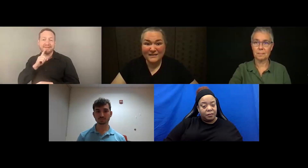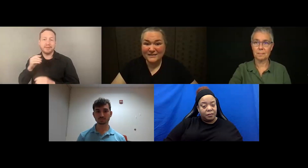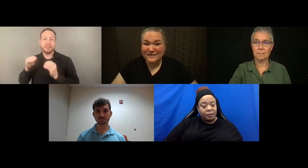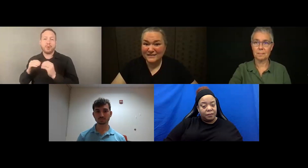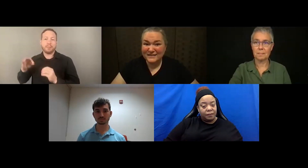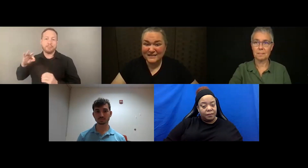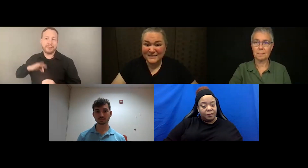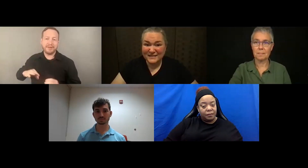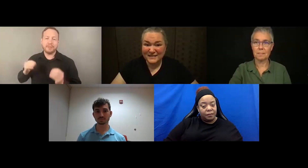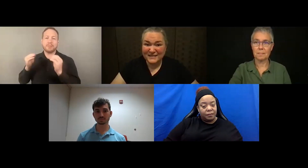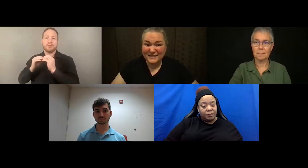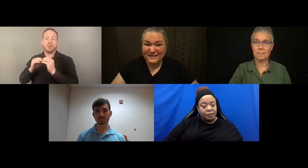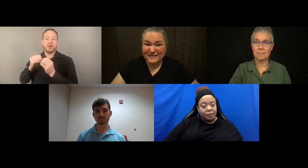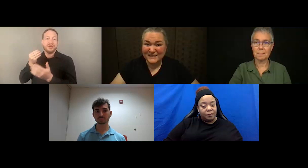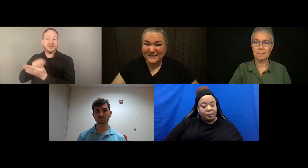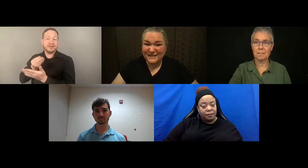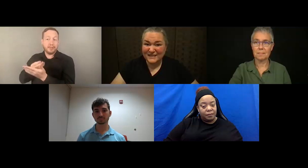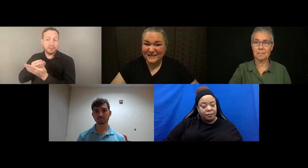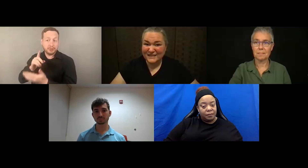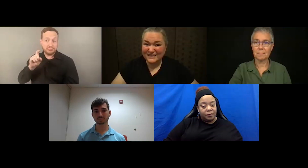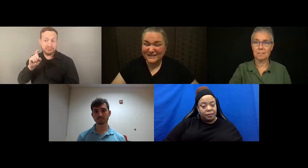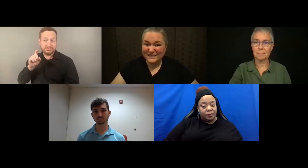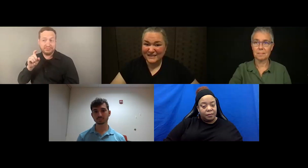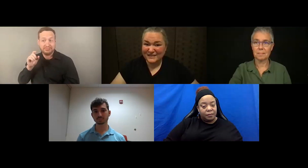or maybe Deaf people benefit more economically?